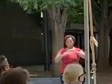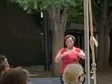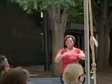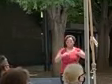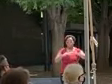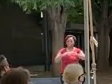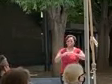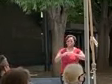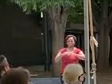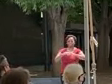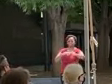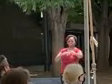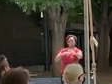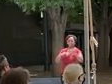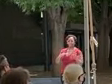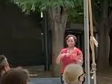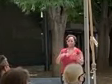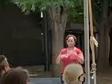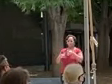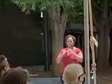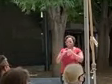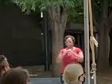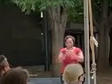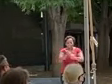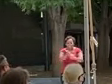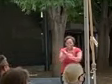and that continues to be an ongoing challenge for us around the Mall.